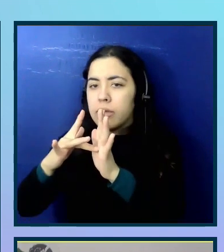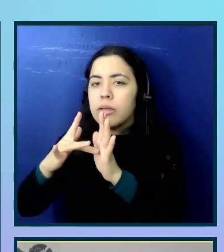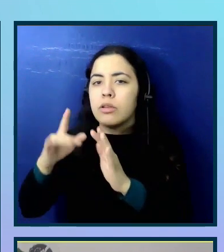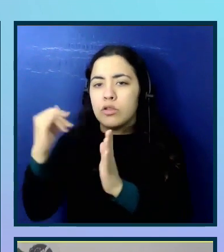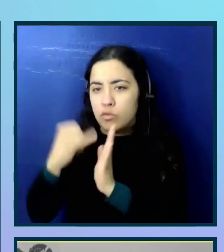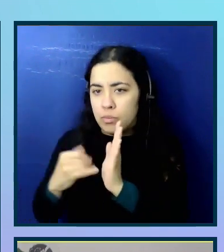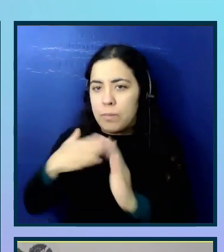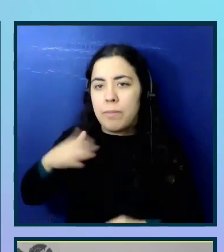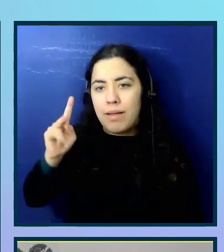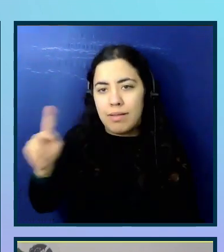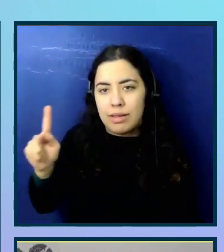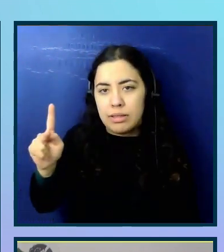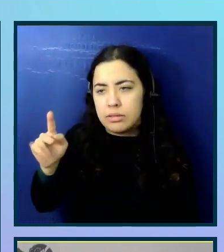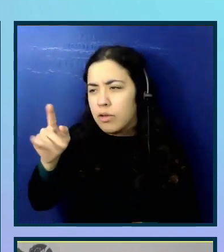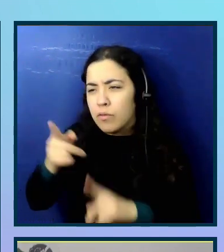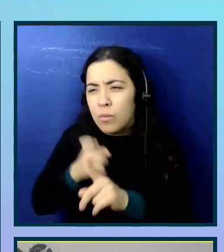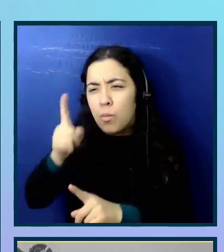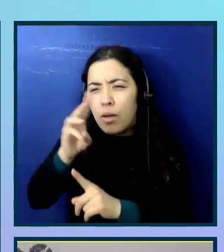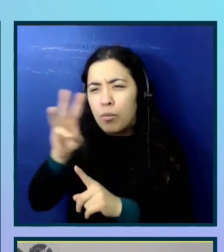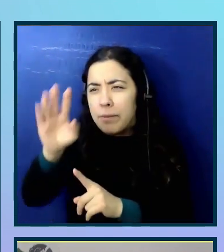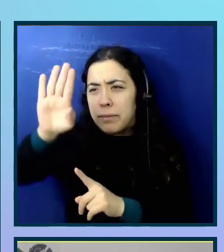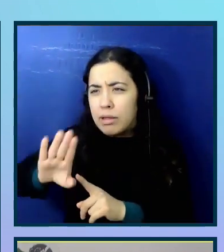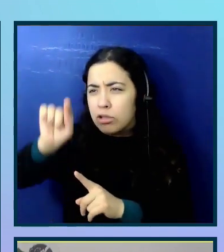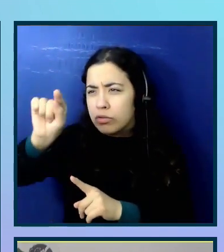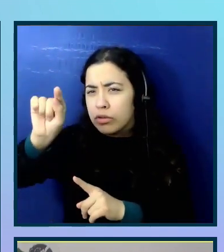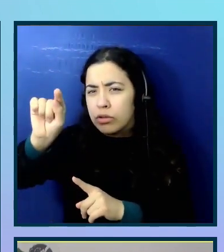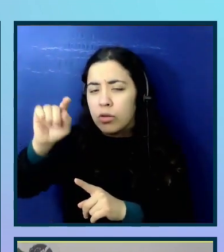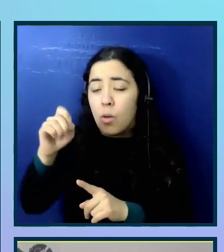how do we go from one page or in this case, one mobile hue to the other?